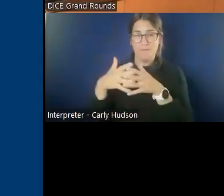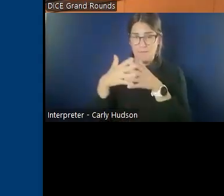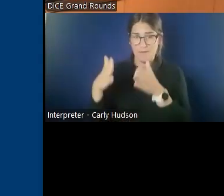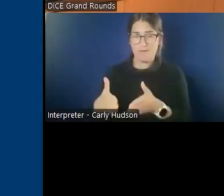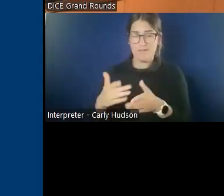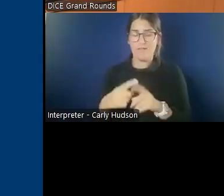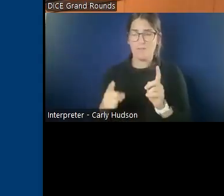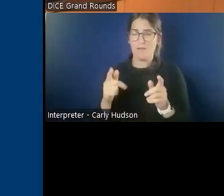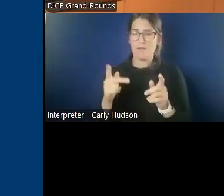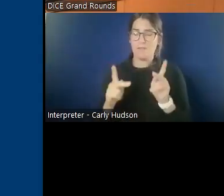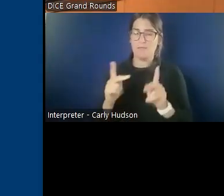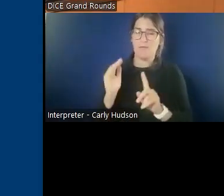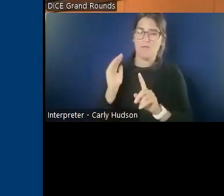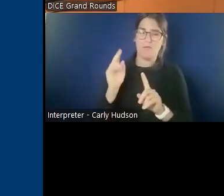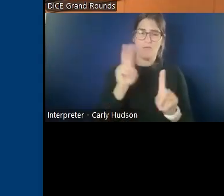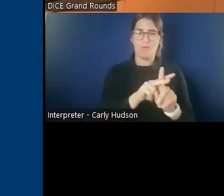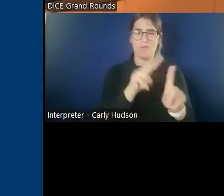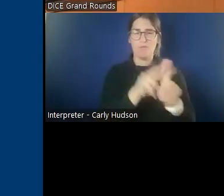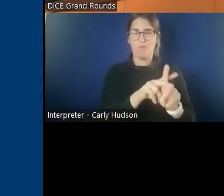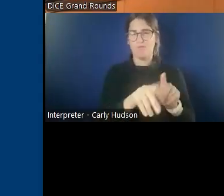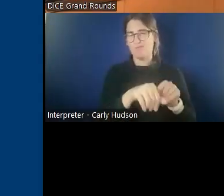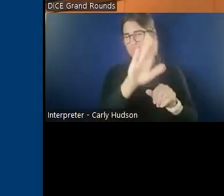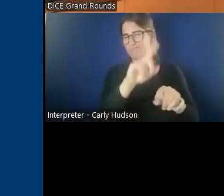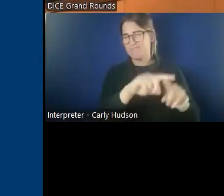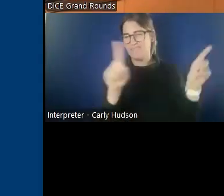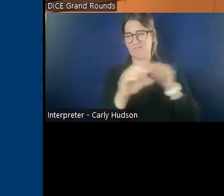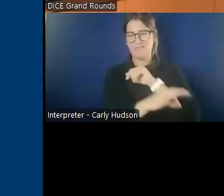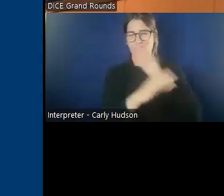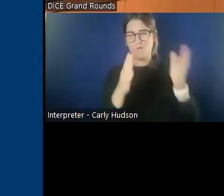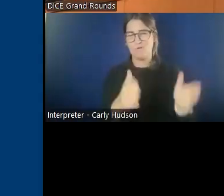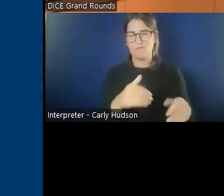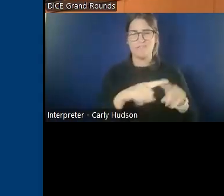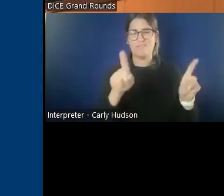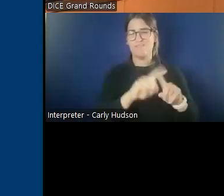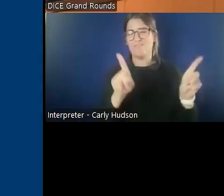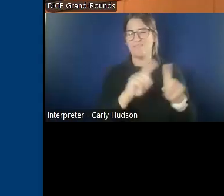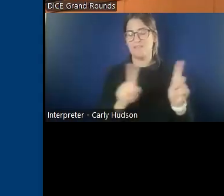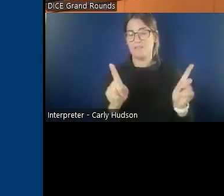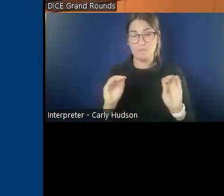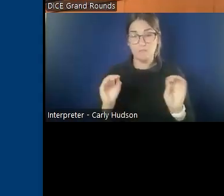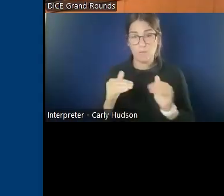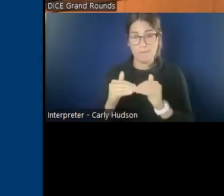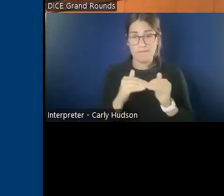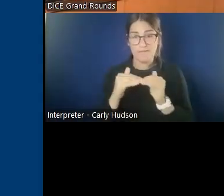incredibly difficult I also didn't have peers to talk to about it we were typically the only ties